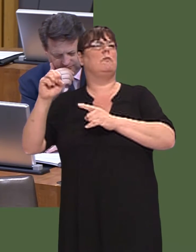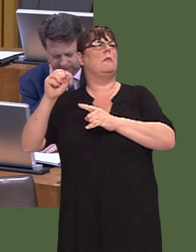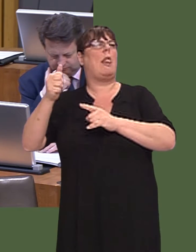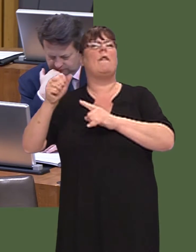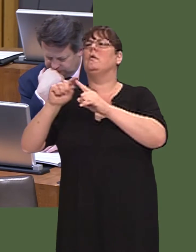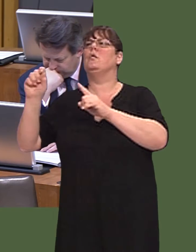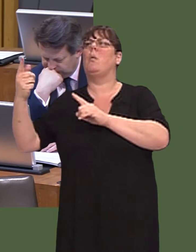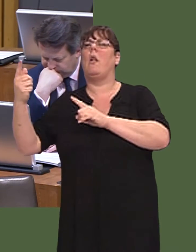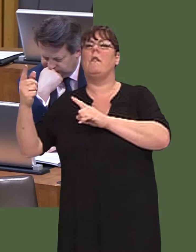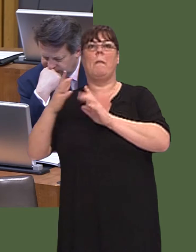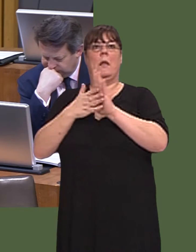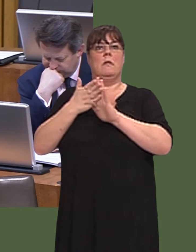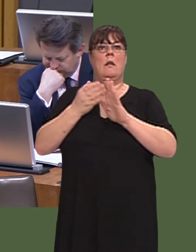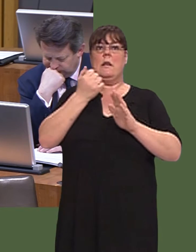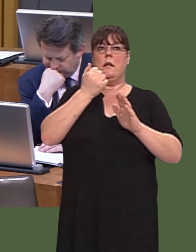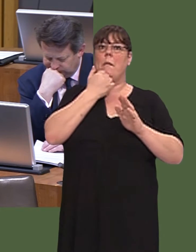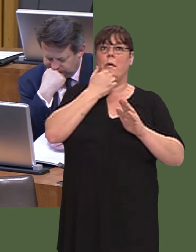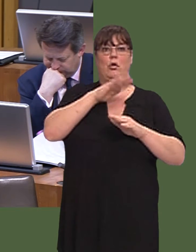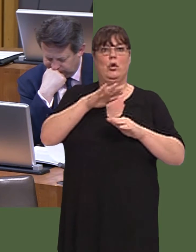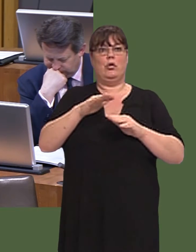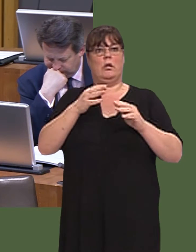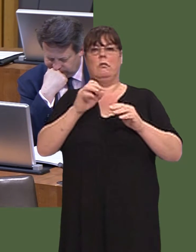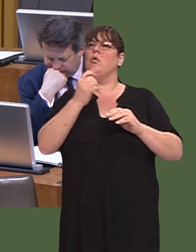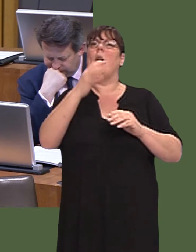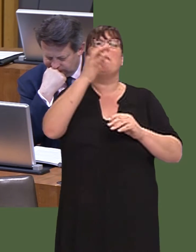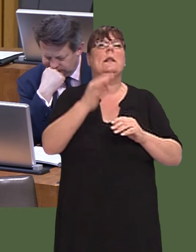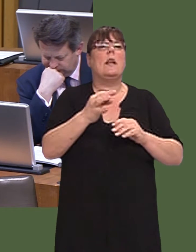And, over the last eight years, we have seen a 12 per cent reduction in the proportion